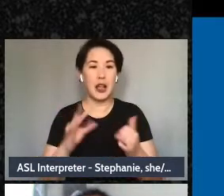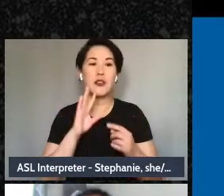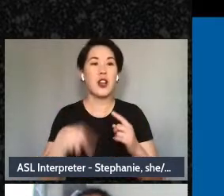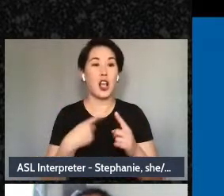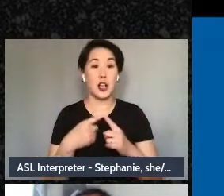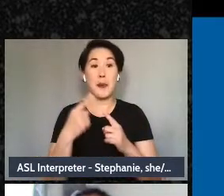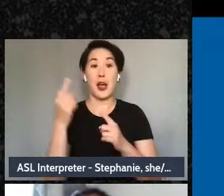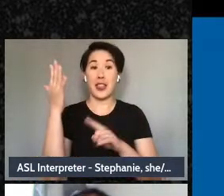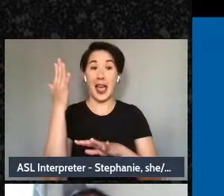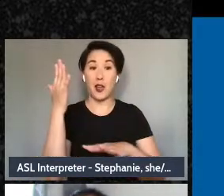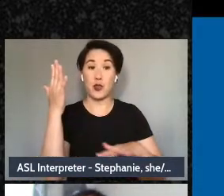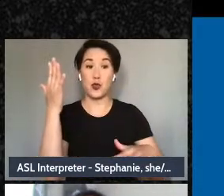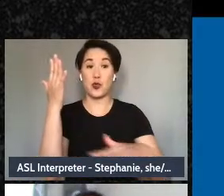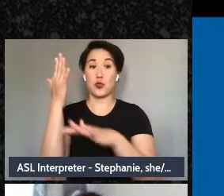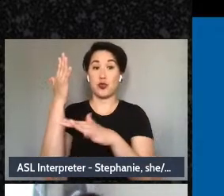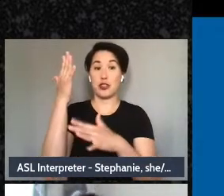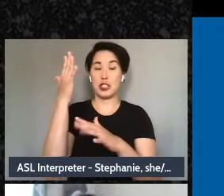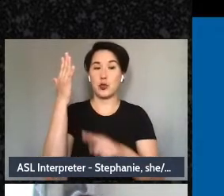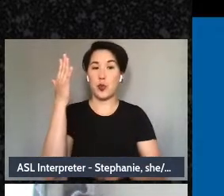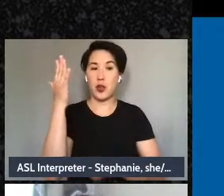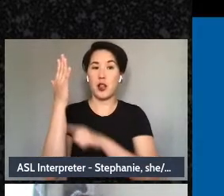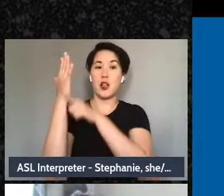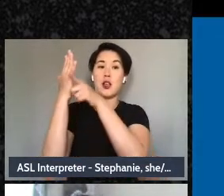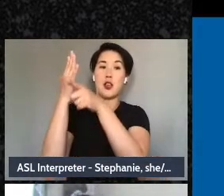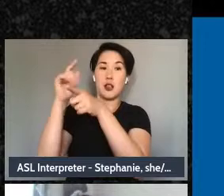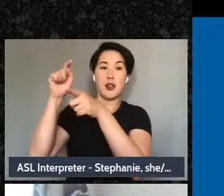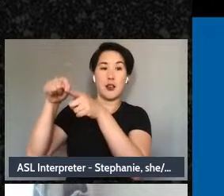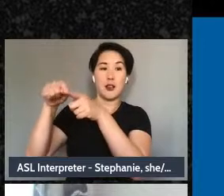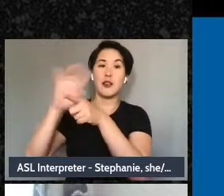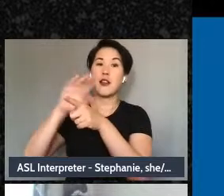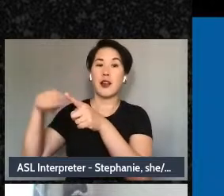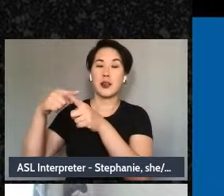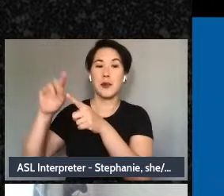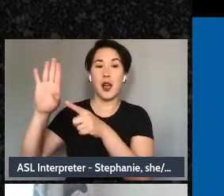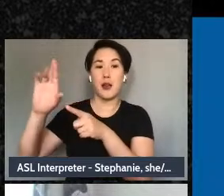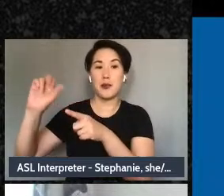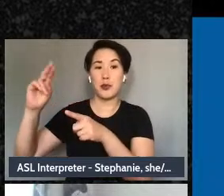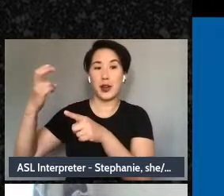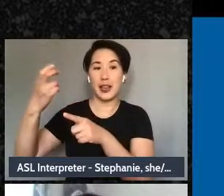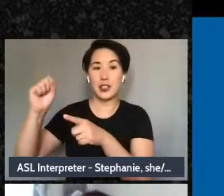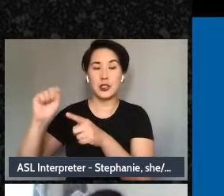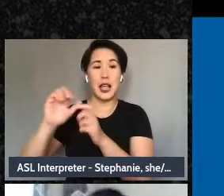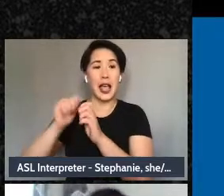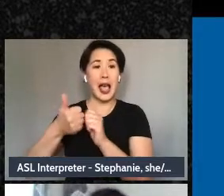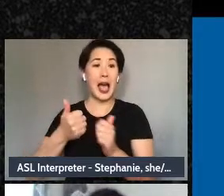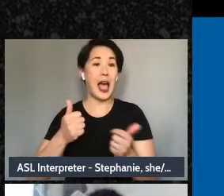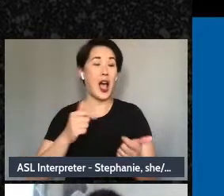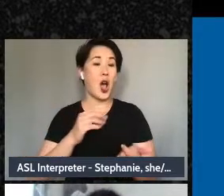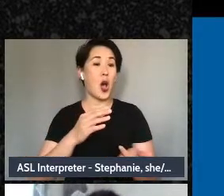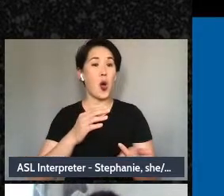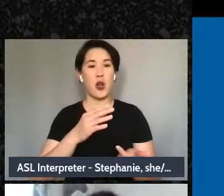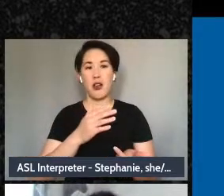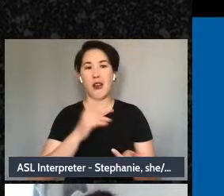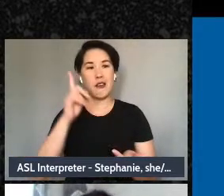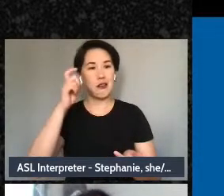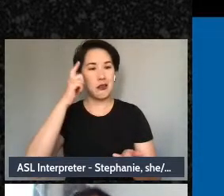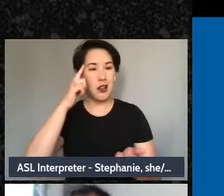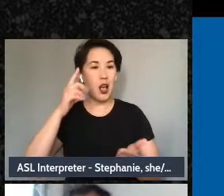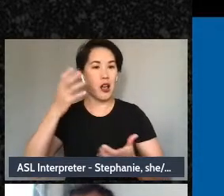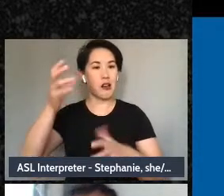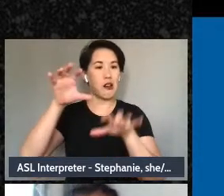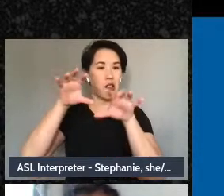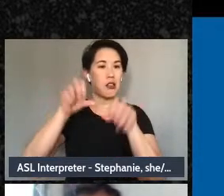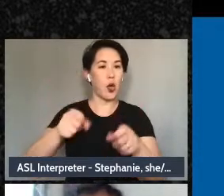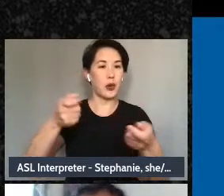into our world? Right. What are the ways in which colonialism is enacted? What are some of the